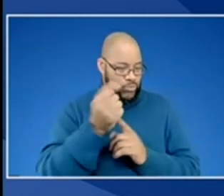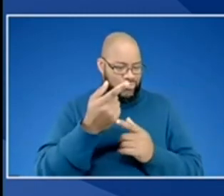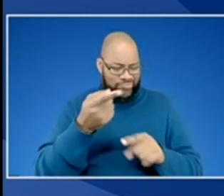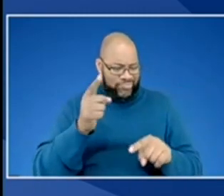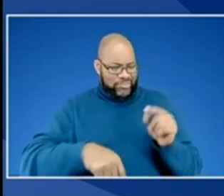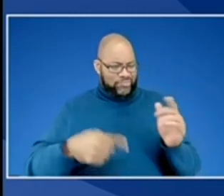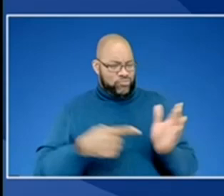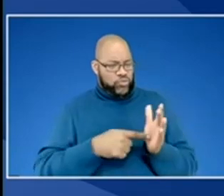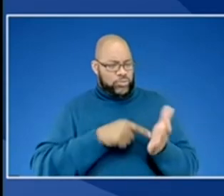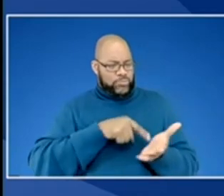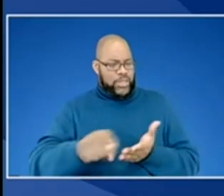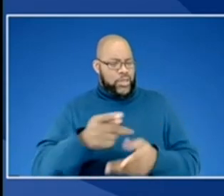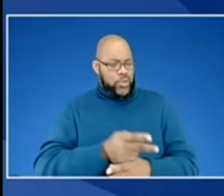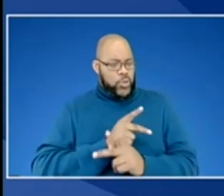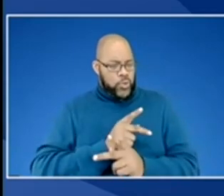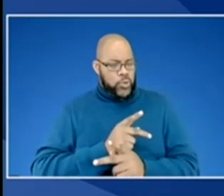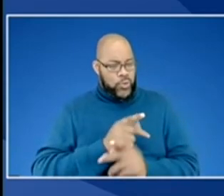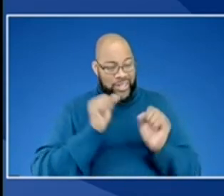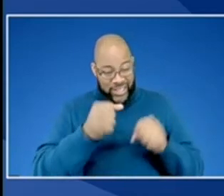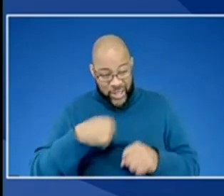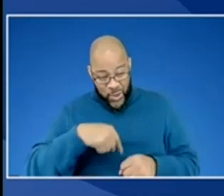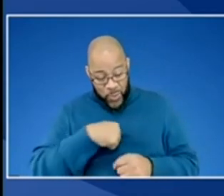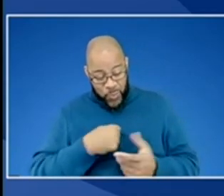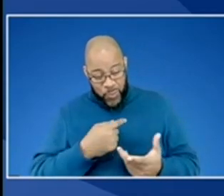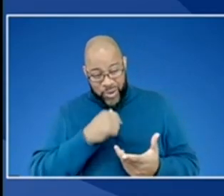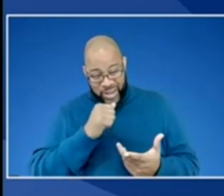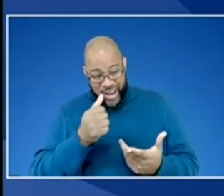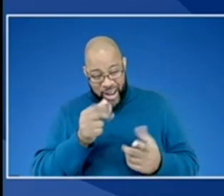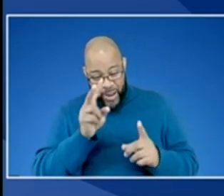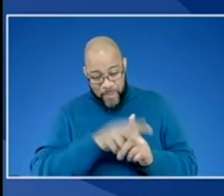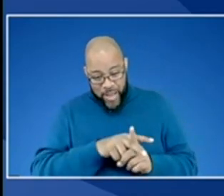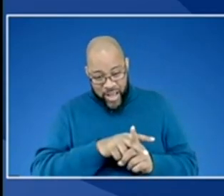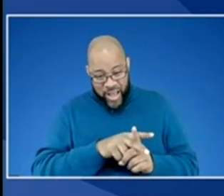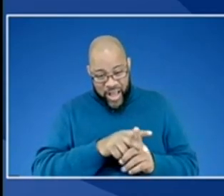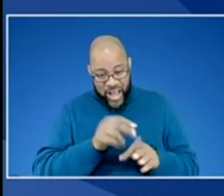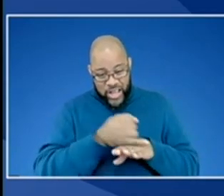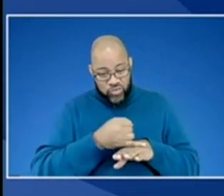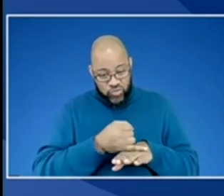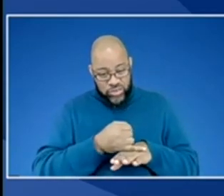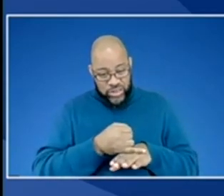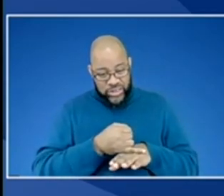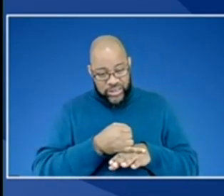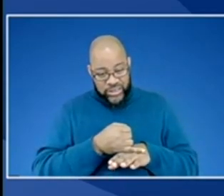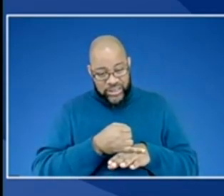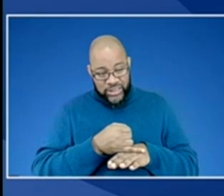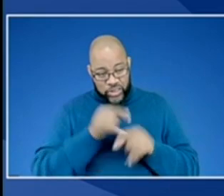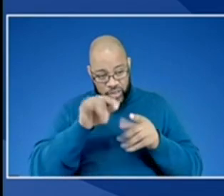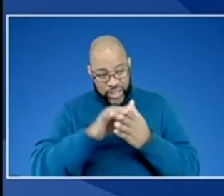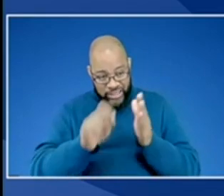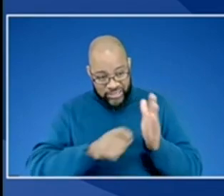pay their loan. Can we not apply interest during that timeframe so those future